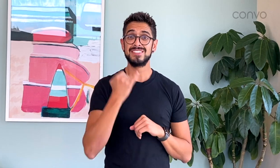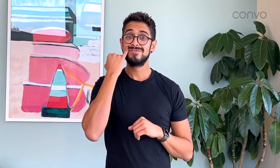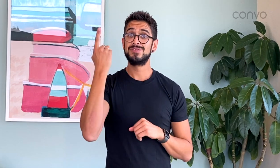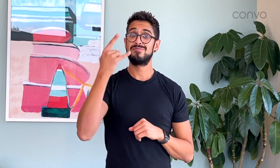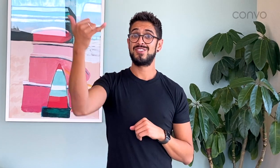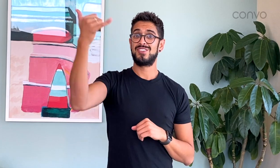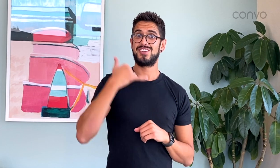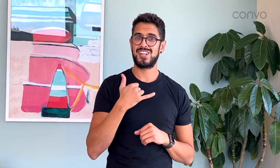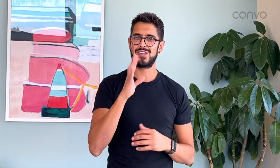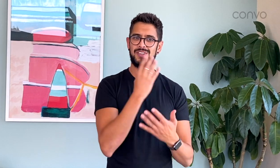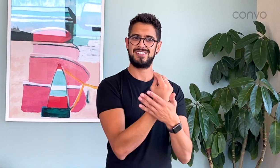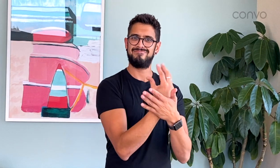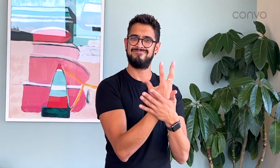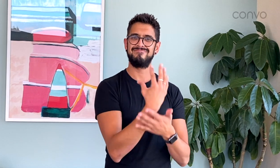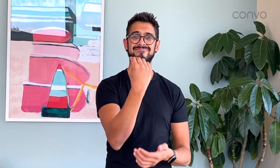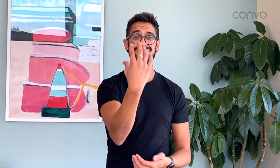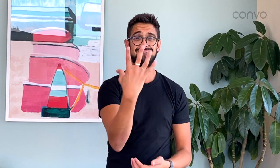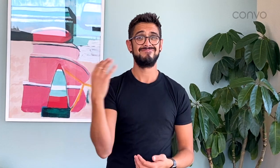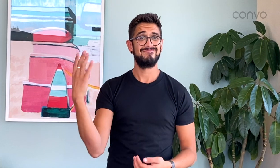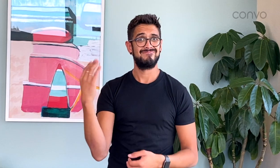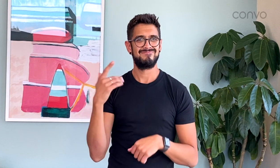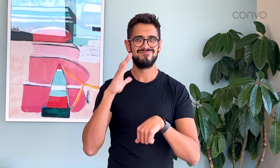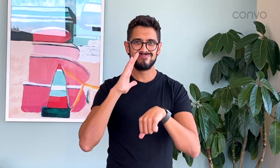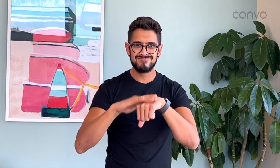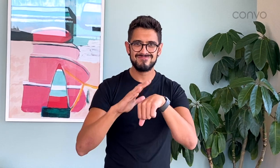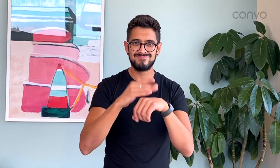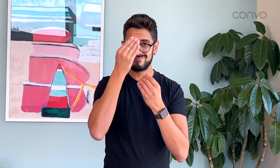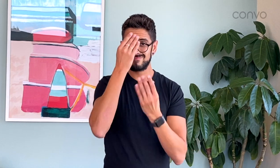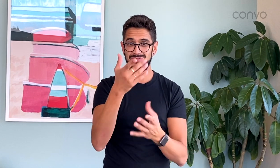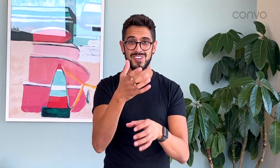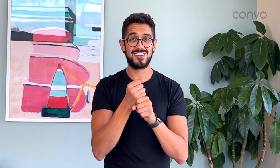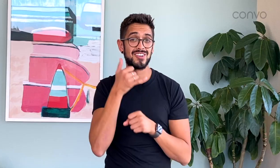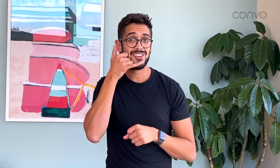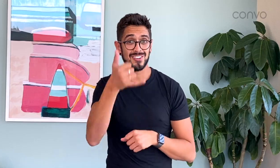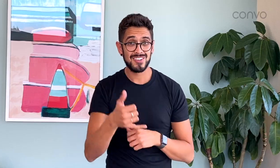If someone calls you’ll get notified on every device.